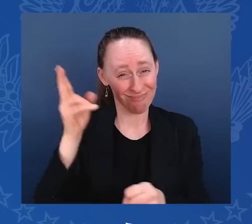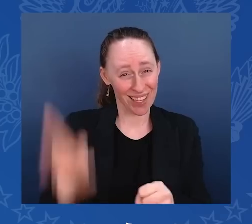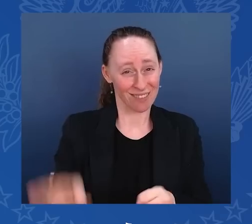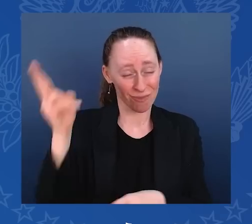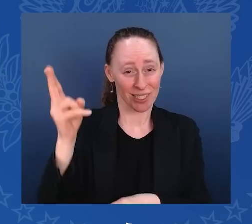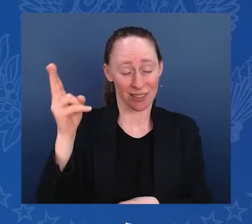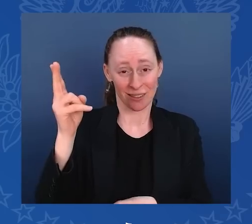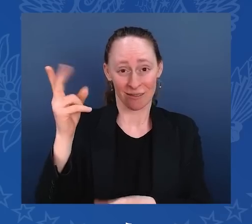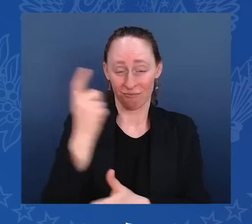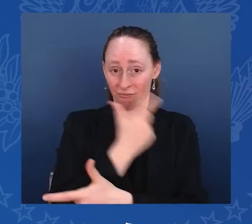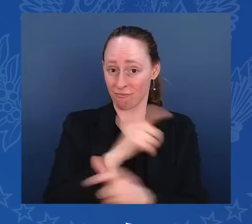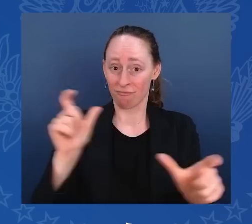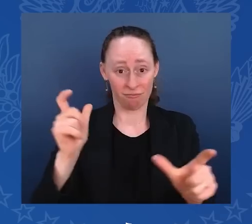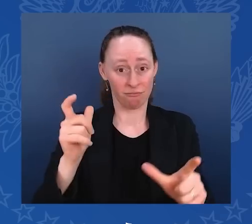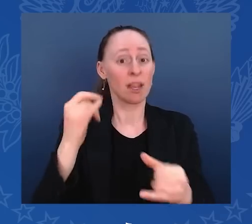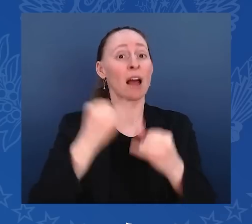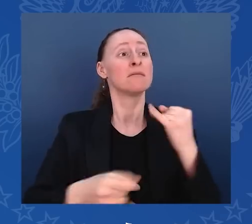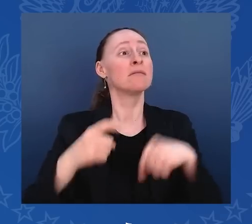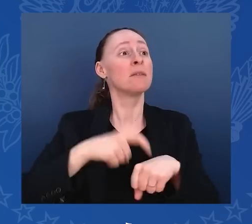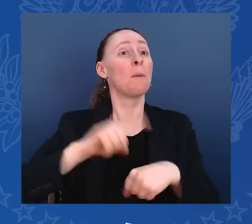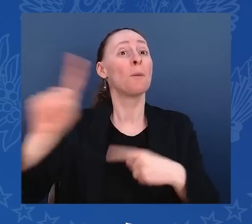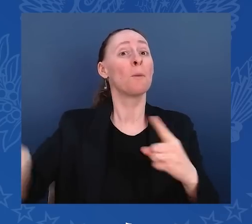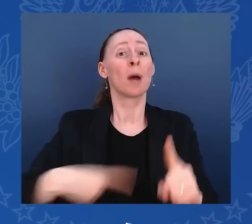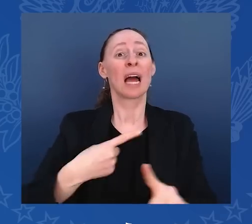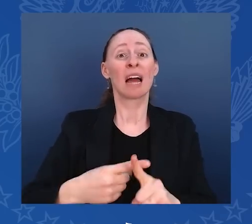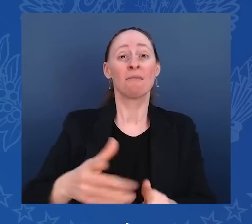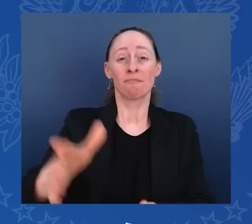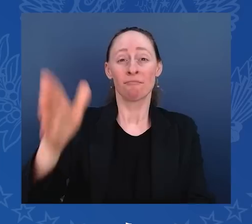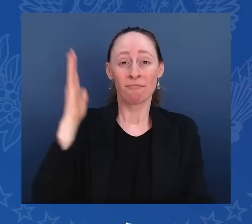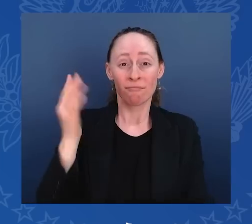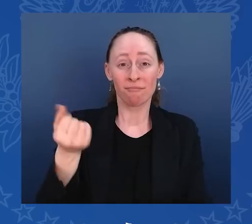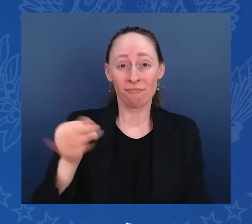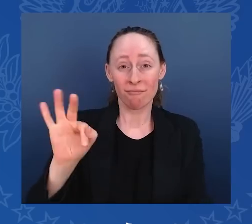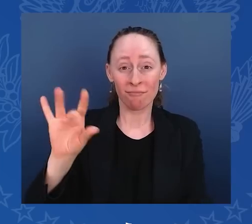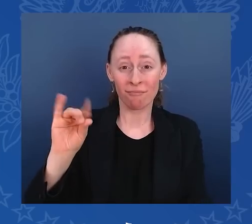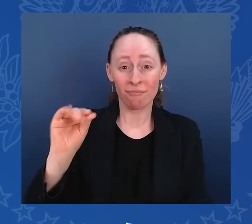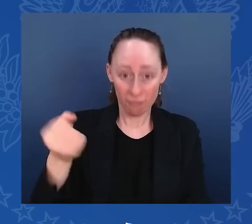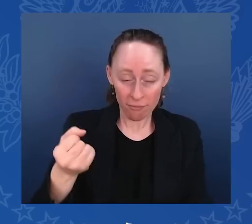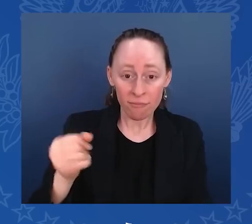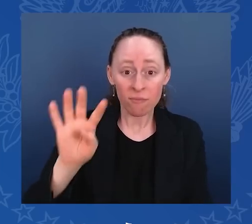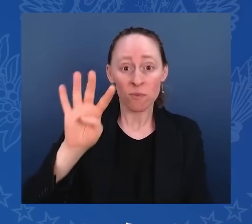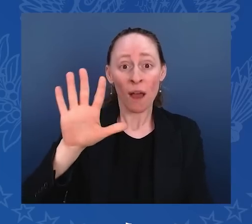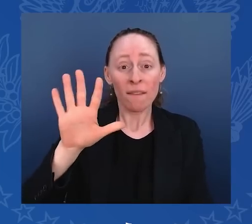45 Circuit Court of Appeal judges, 187 District Court judges,